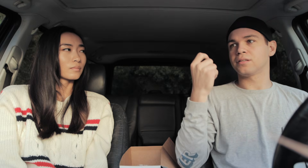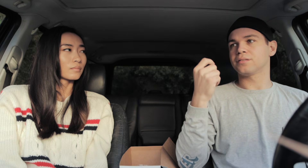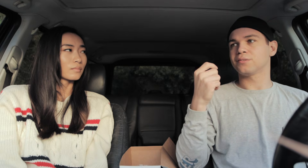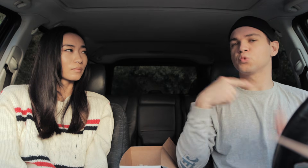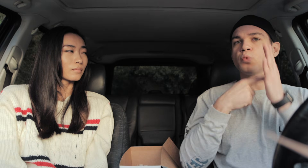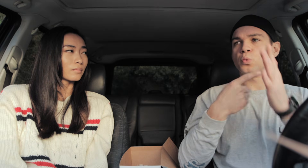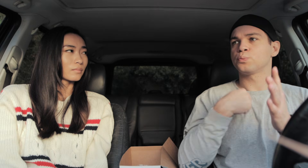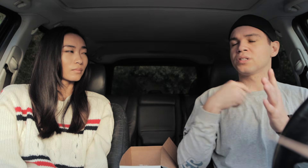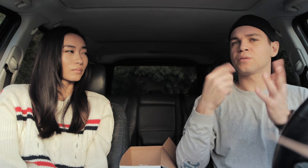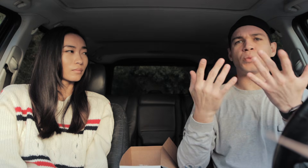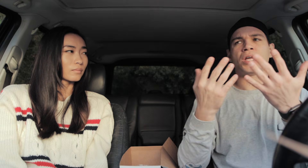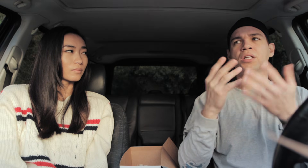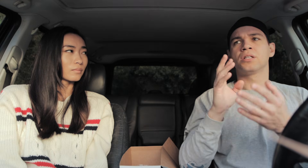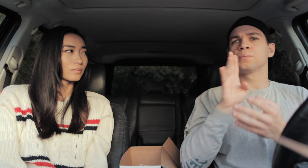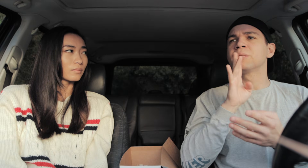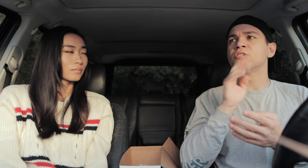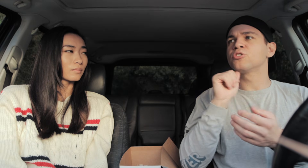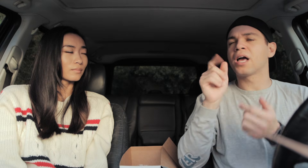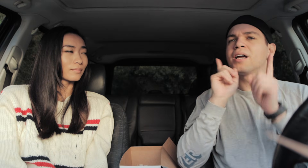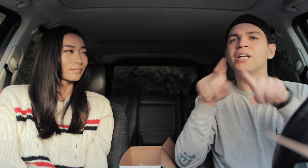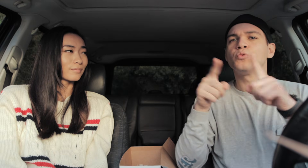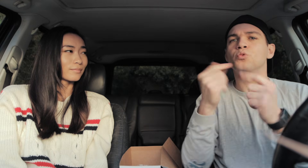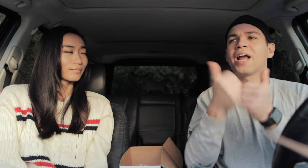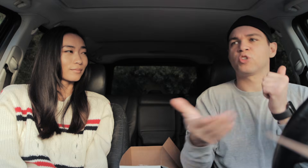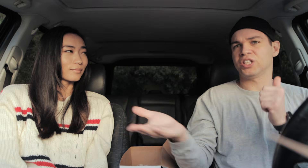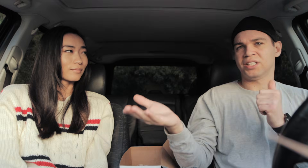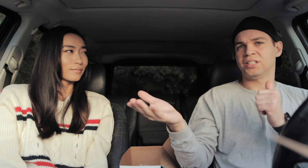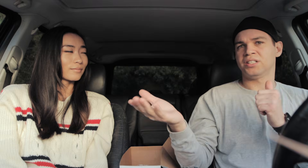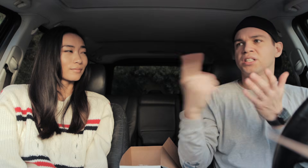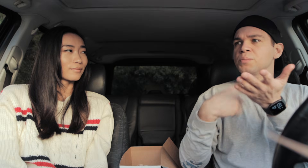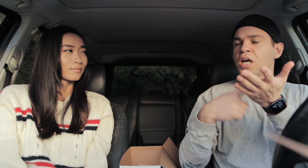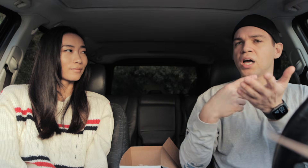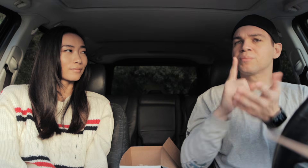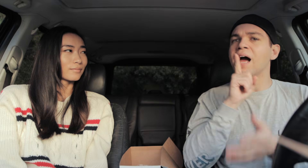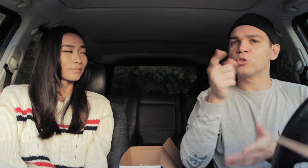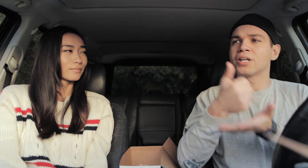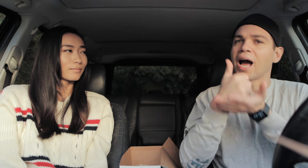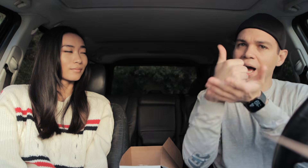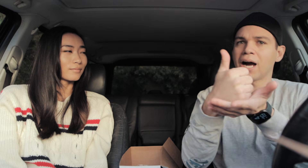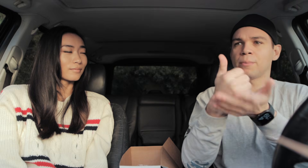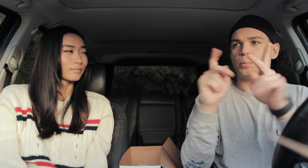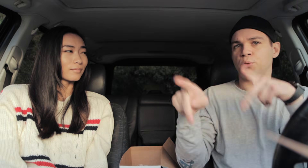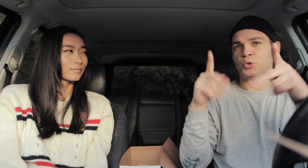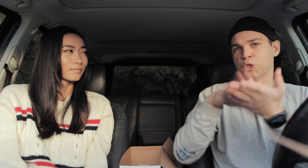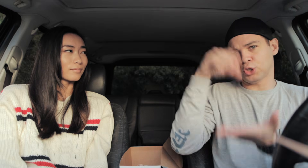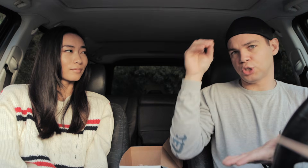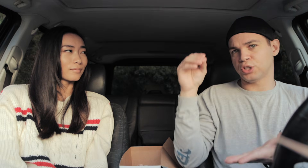because it showed me, wait, speech is not the answer to everything sometimes it actually helps people learn